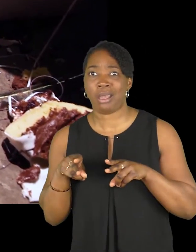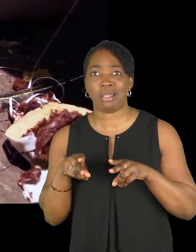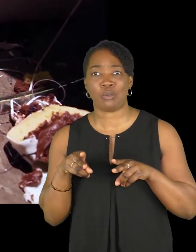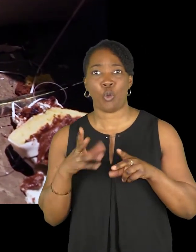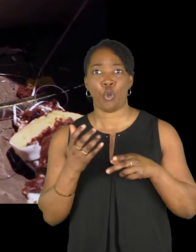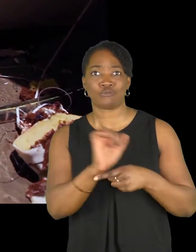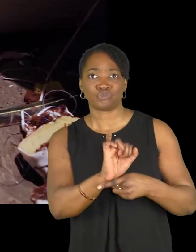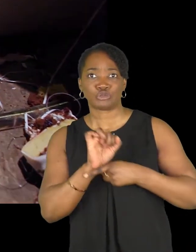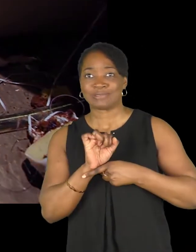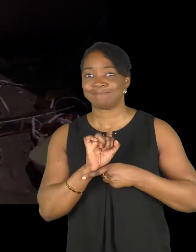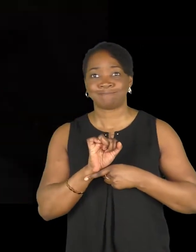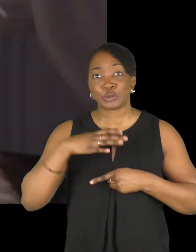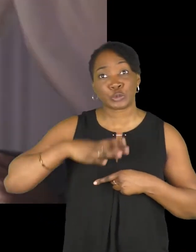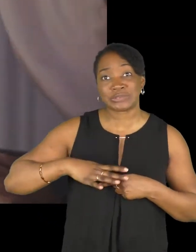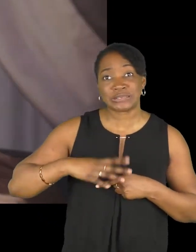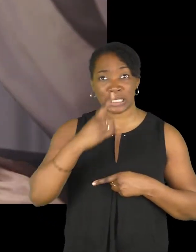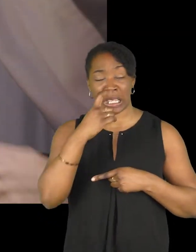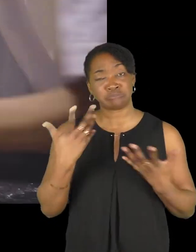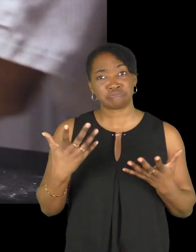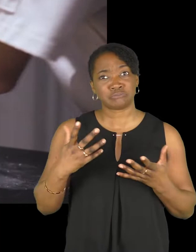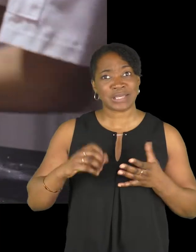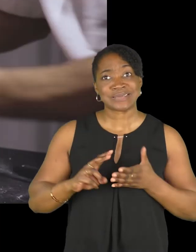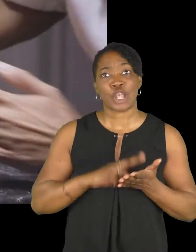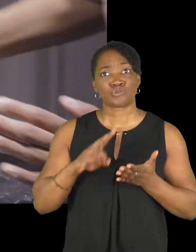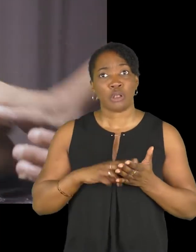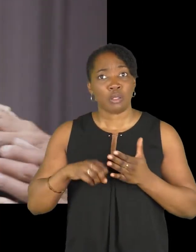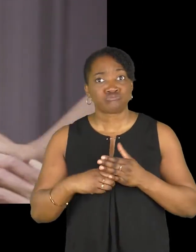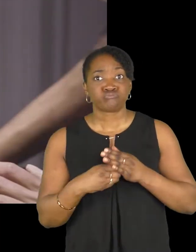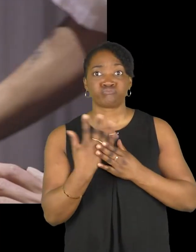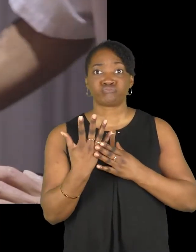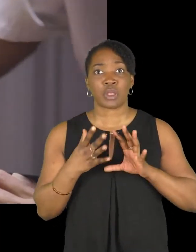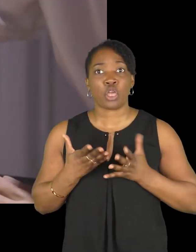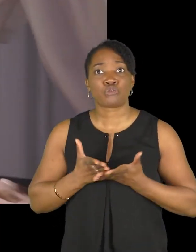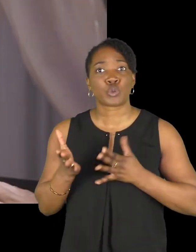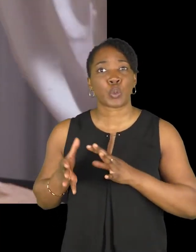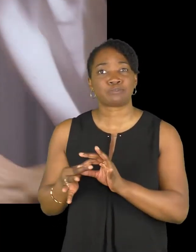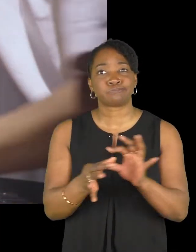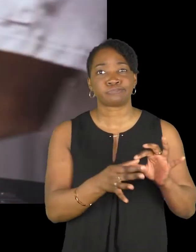or place constraints on what I do, I prefer to let things shape organically and with connectivity.